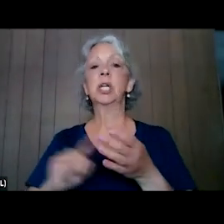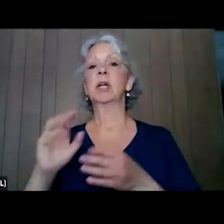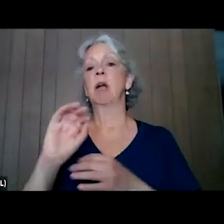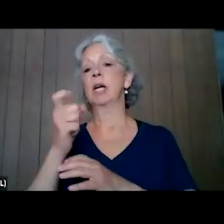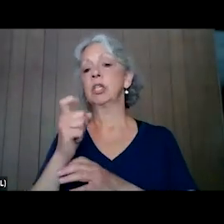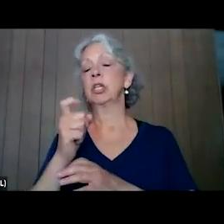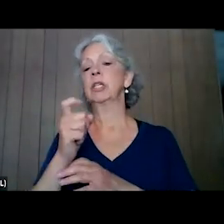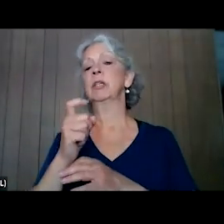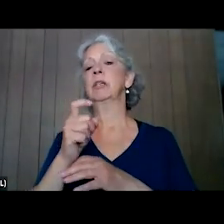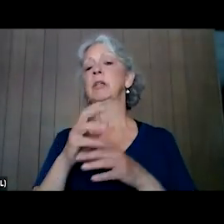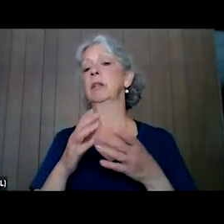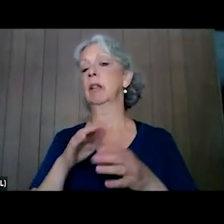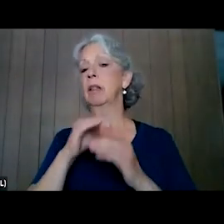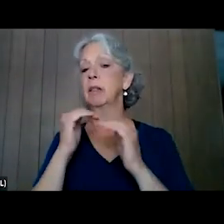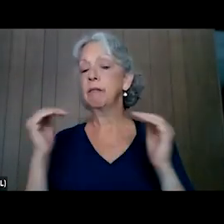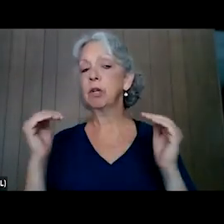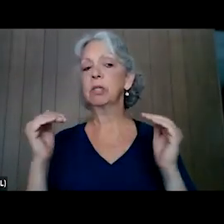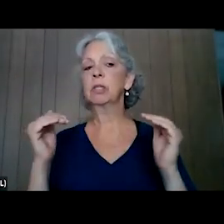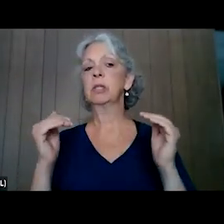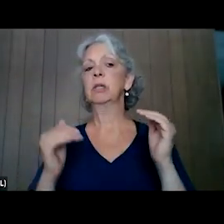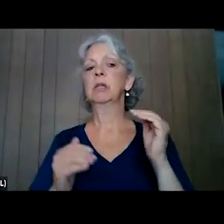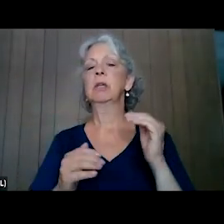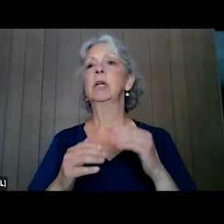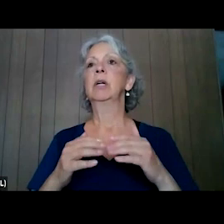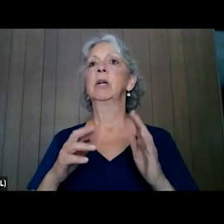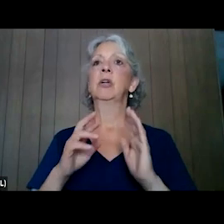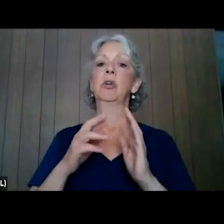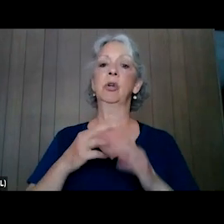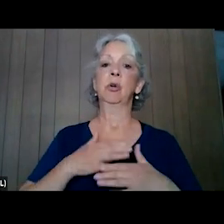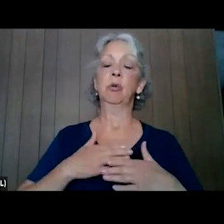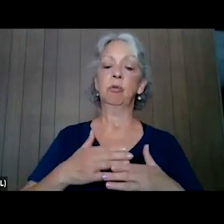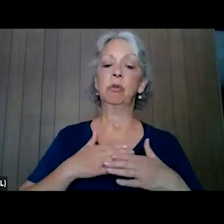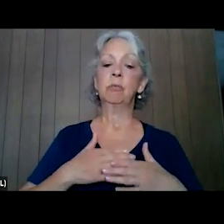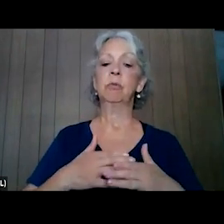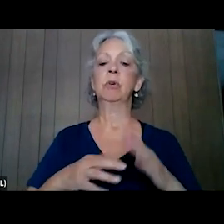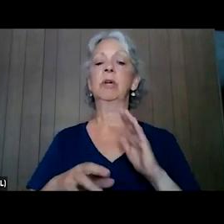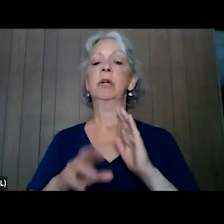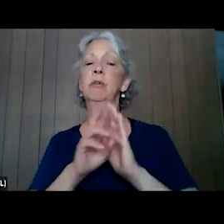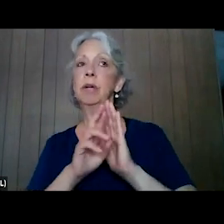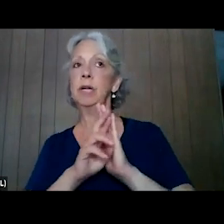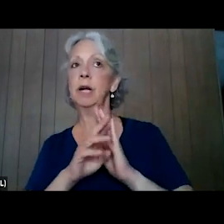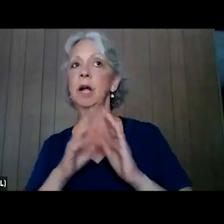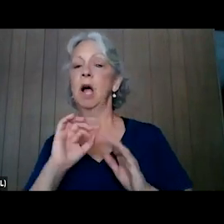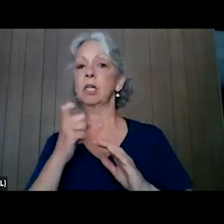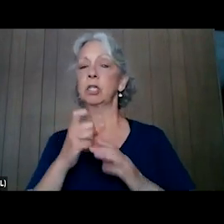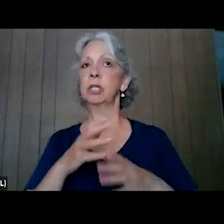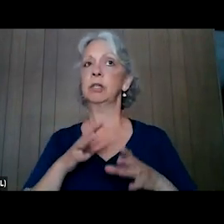Usually, like I said, the respiratory rate and oxygen saturation level, if it's not an actual opioid overdose,